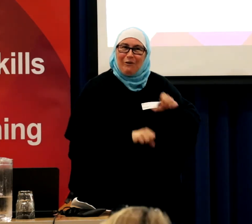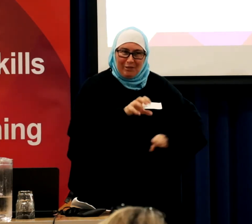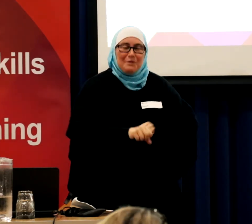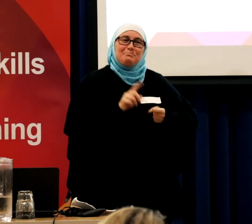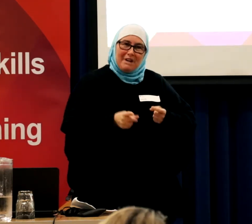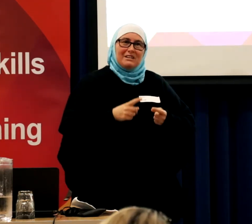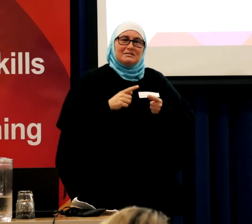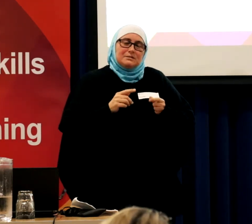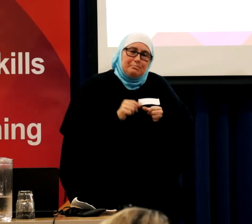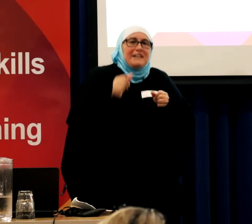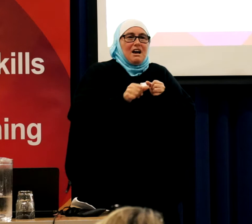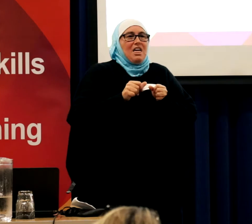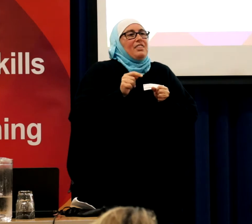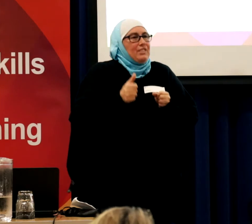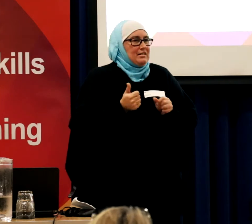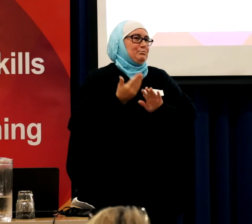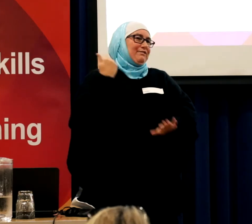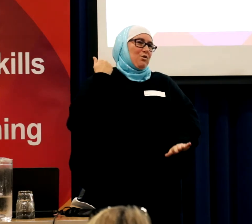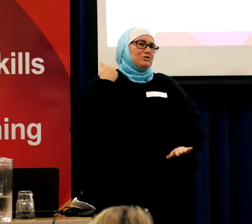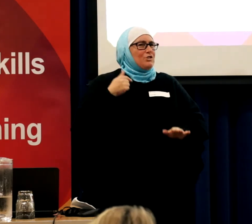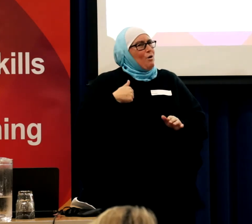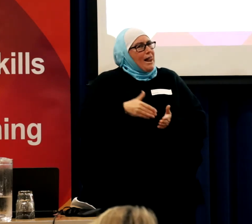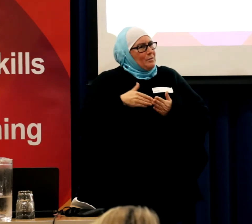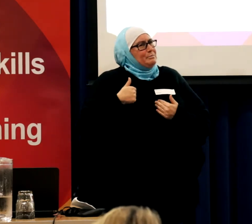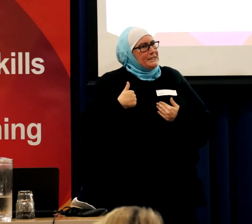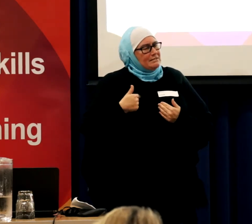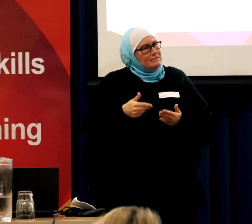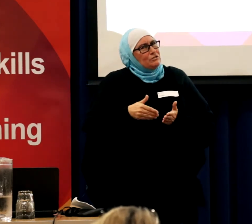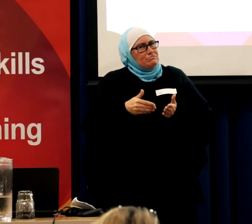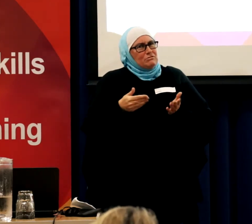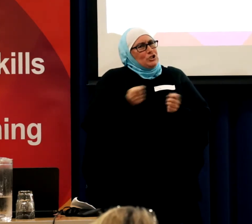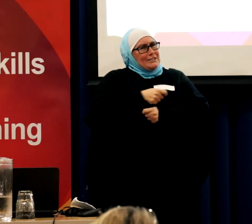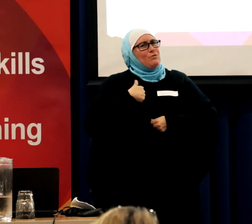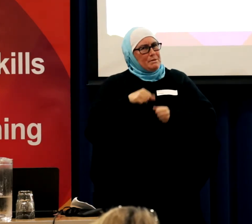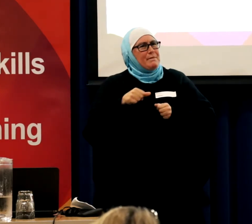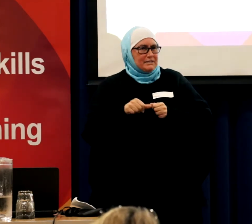I do still need to work hard to get the information, but it does assist me,